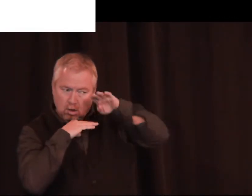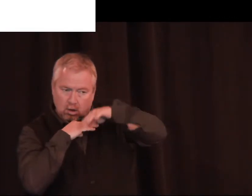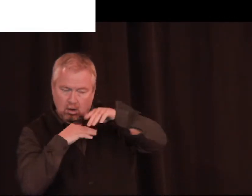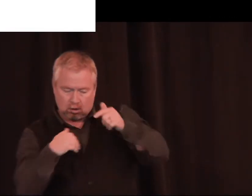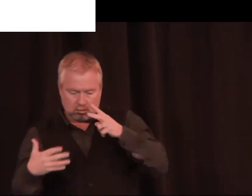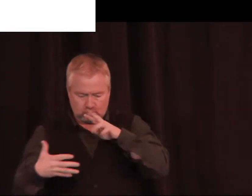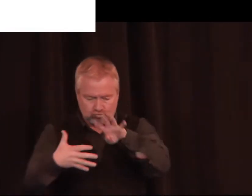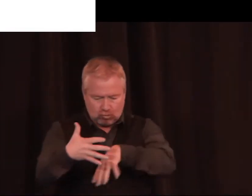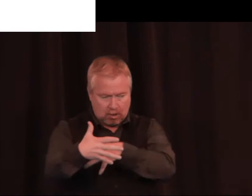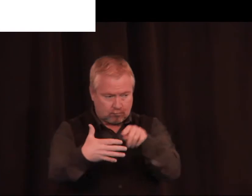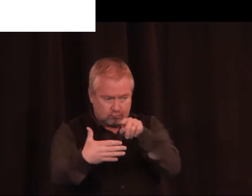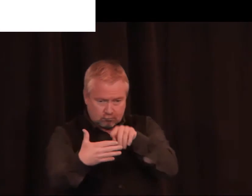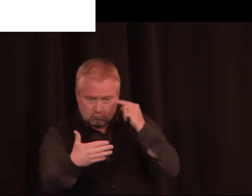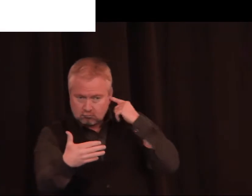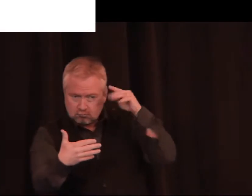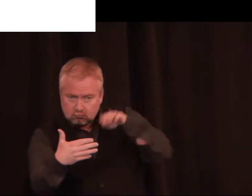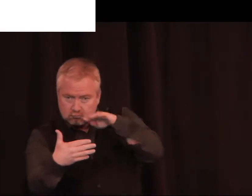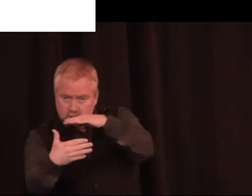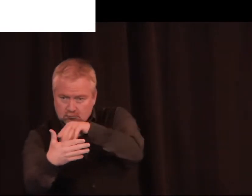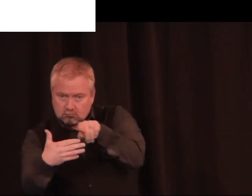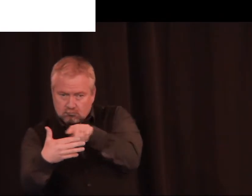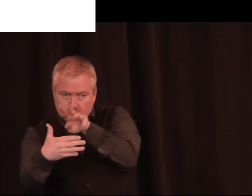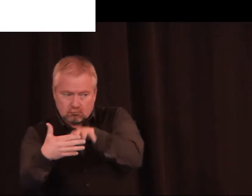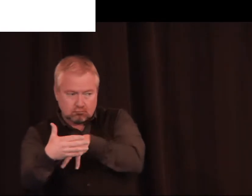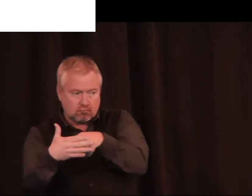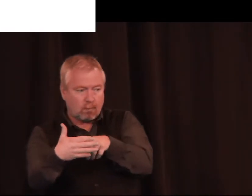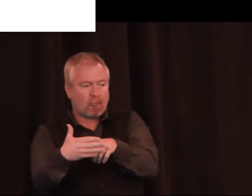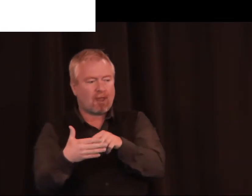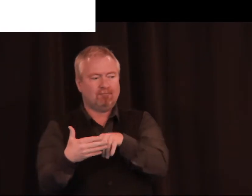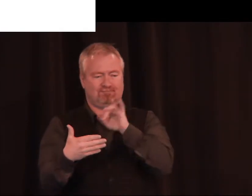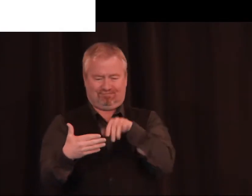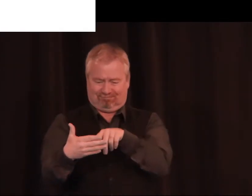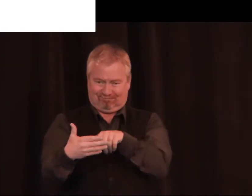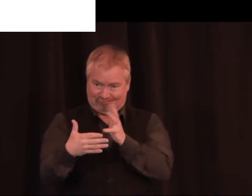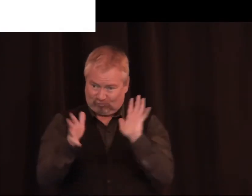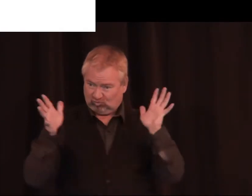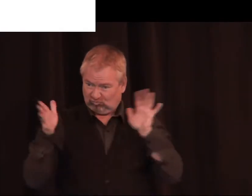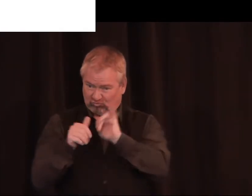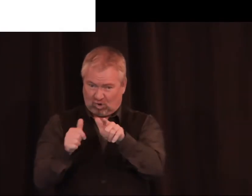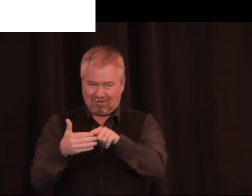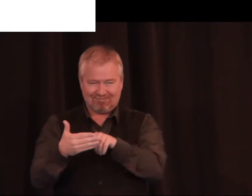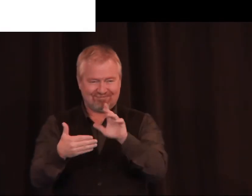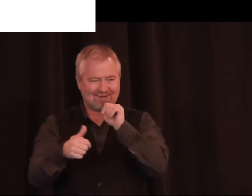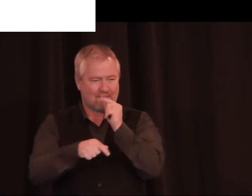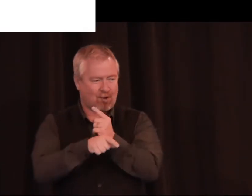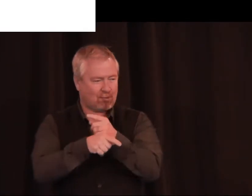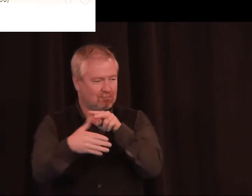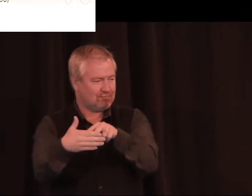And we feel that that's not really the appropriate way to be getting at, what are the outcomes for these kids?